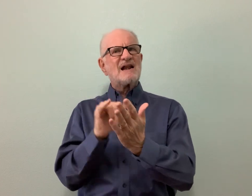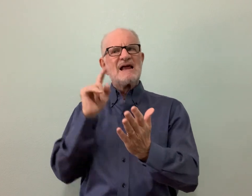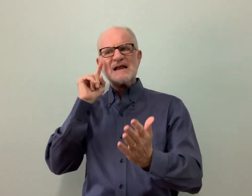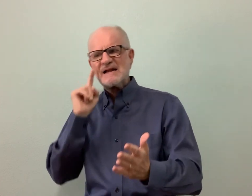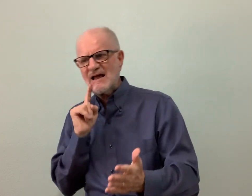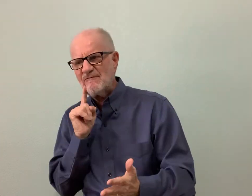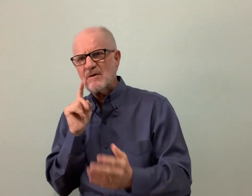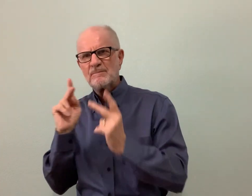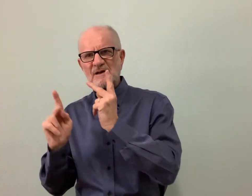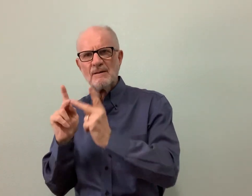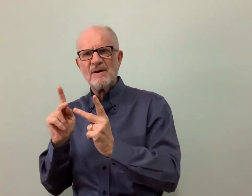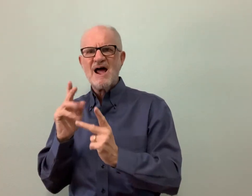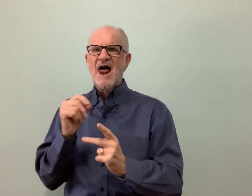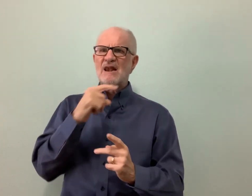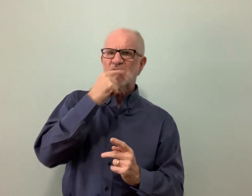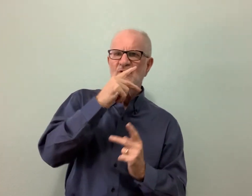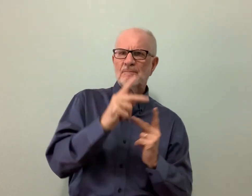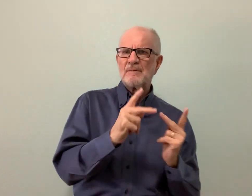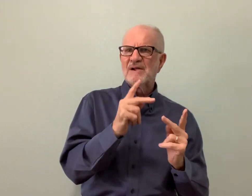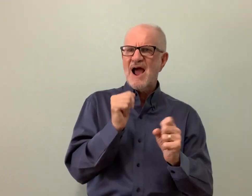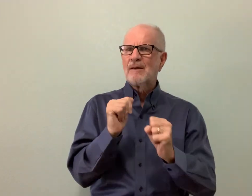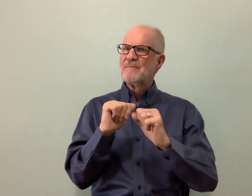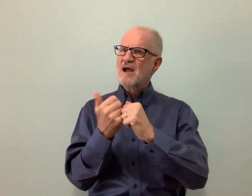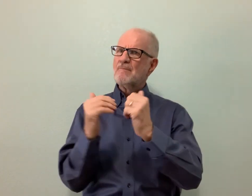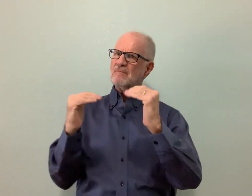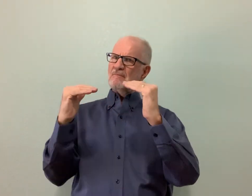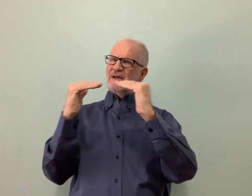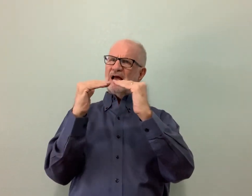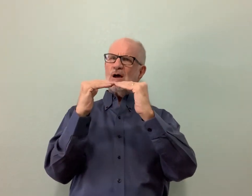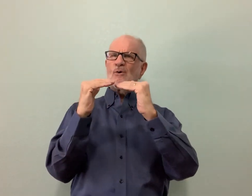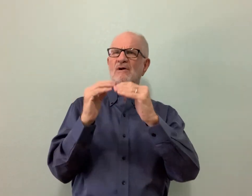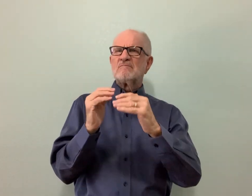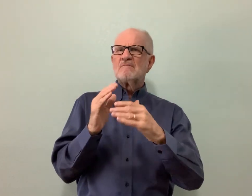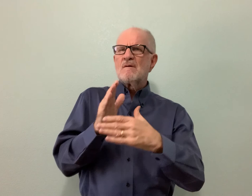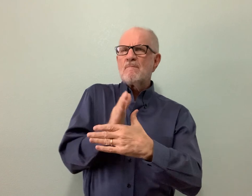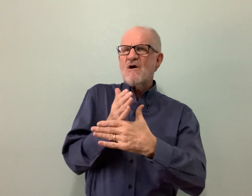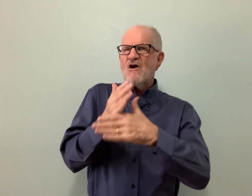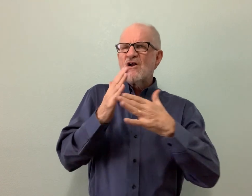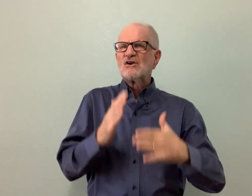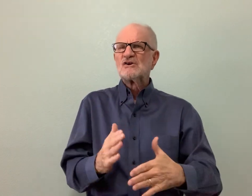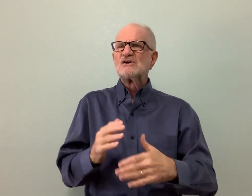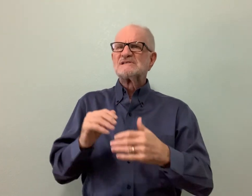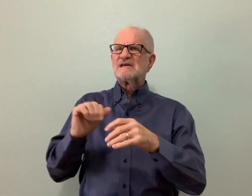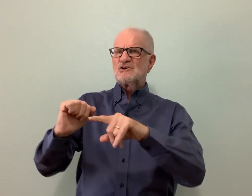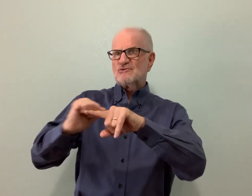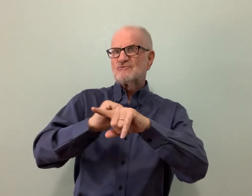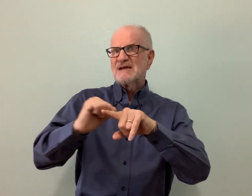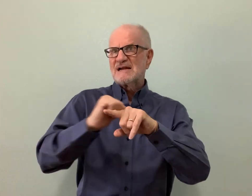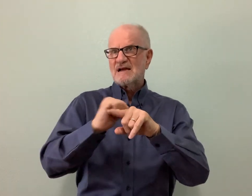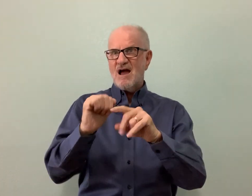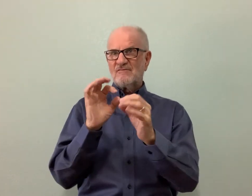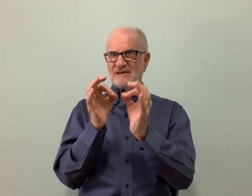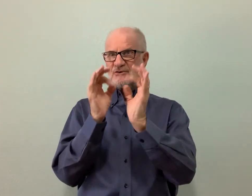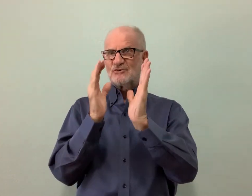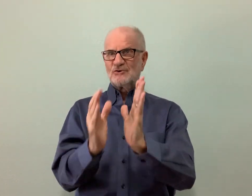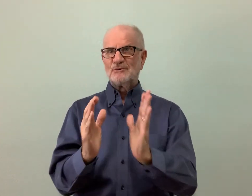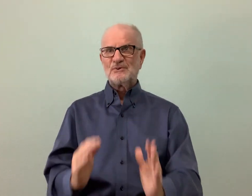that deaf people and hearing people can become equal partners in training of interpreters.